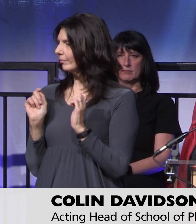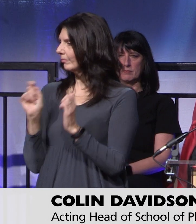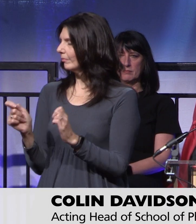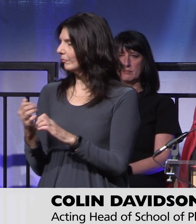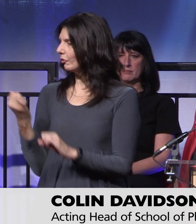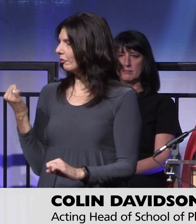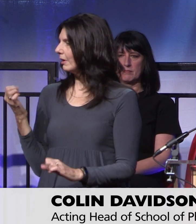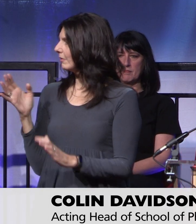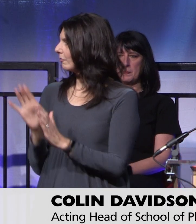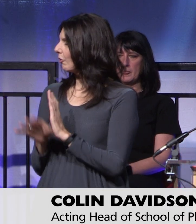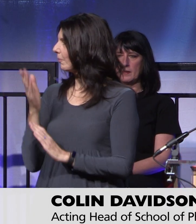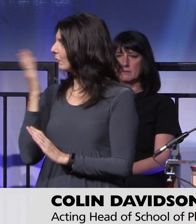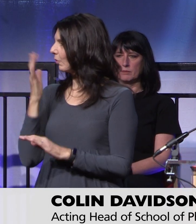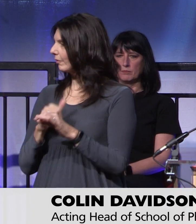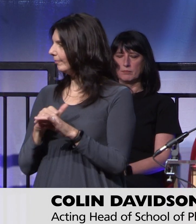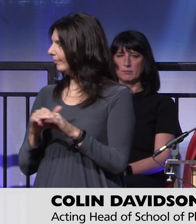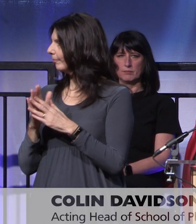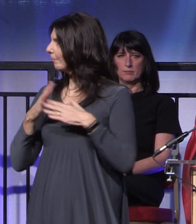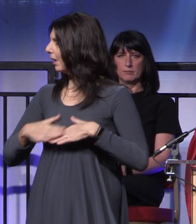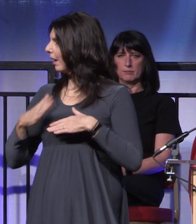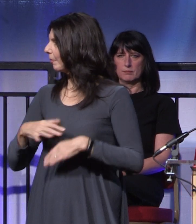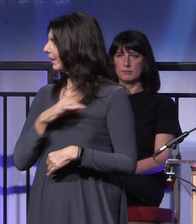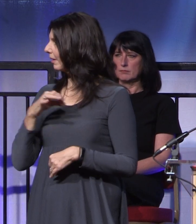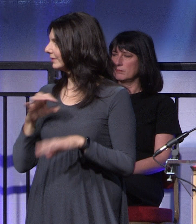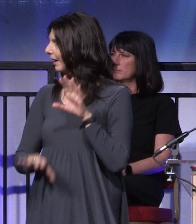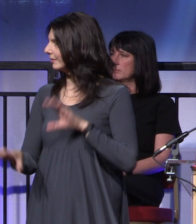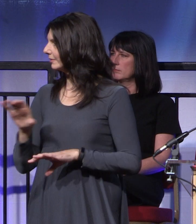gained awards in the School of Pharmacy and Biomedical Science